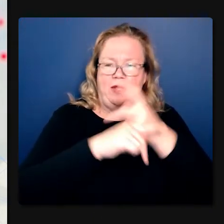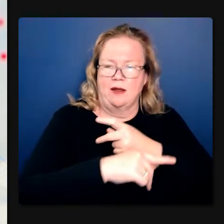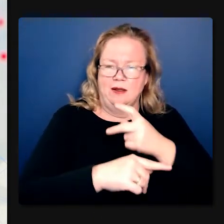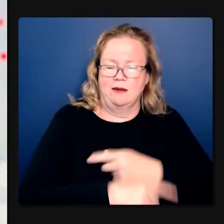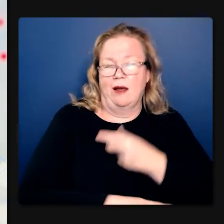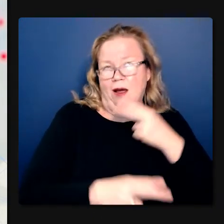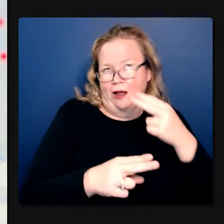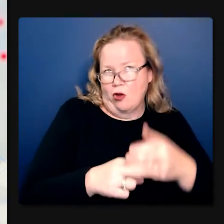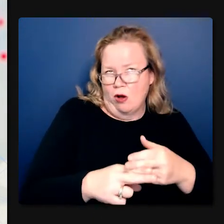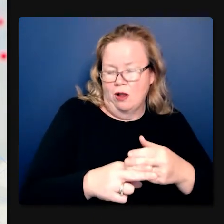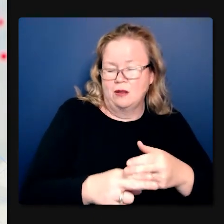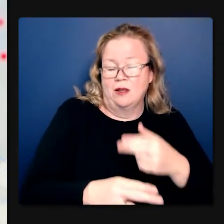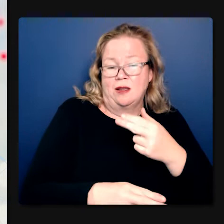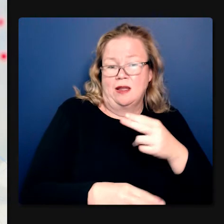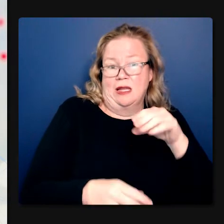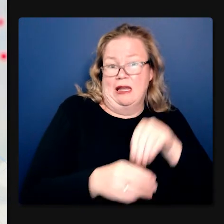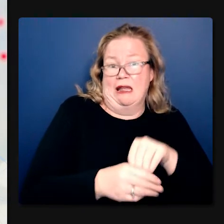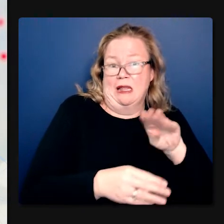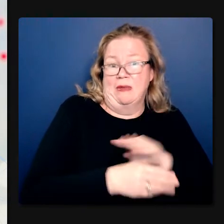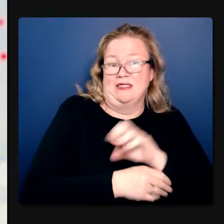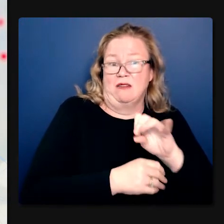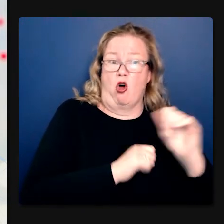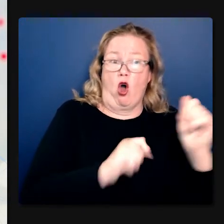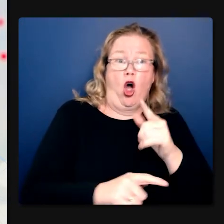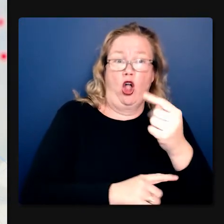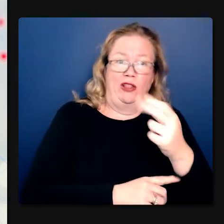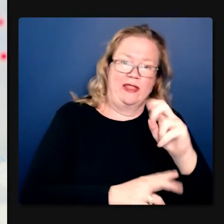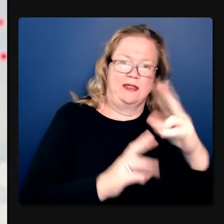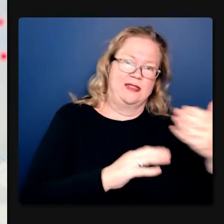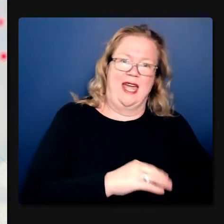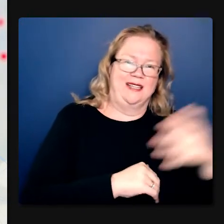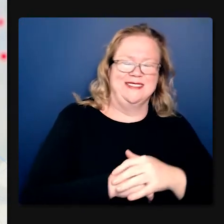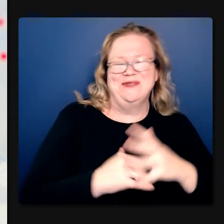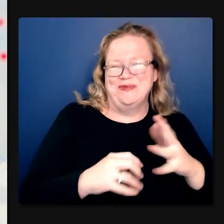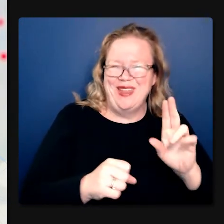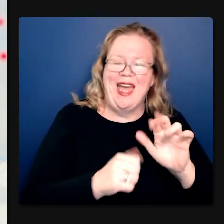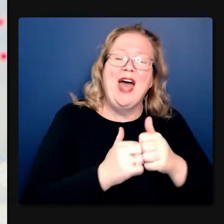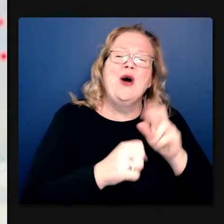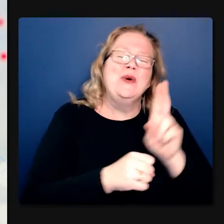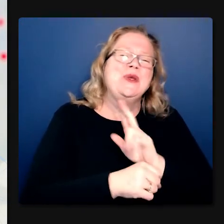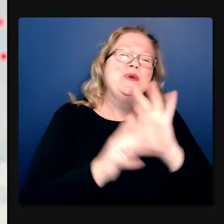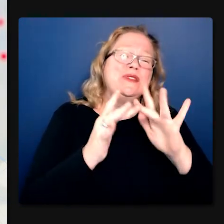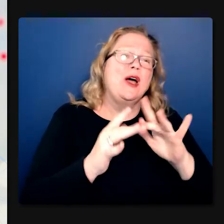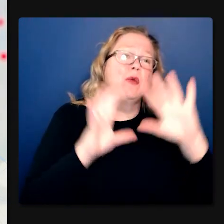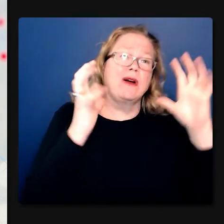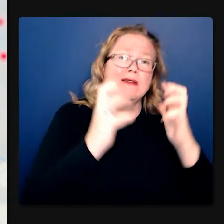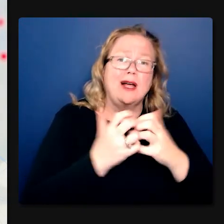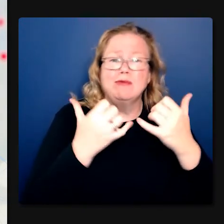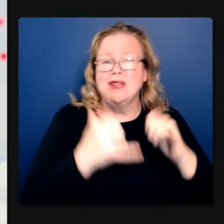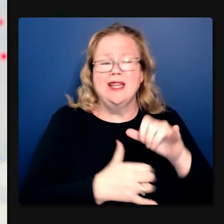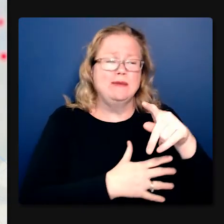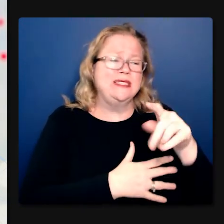I call this "Being in the business of all the things." How can we use network cloud-based blades and PCs